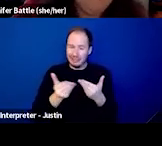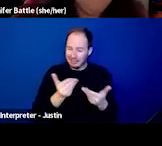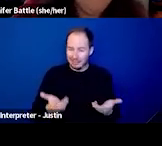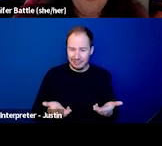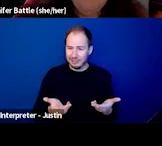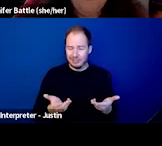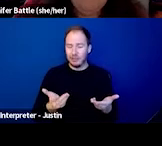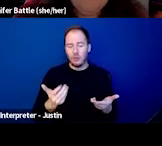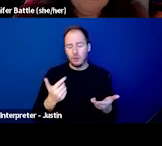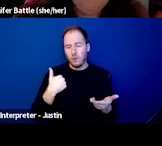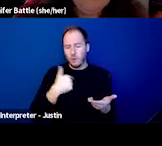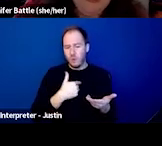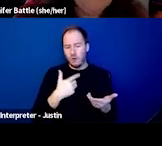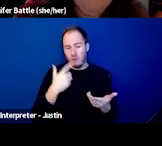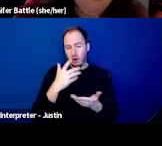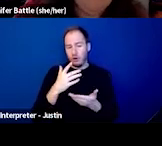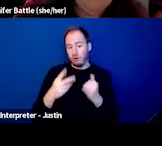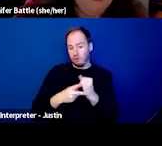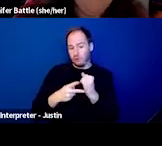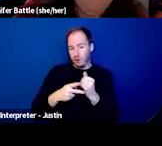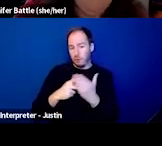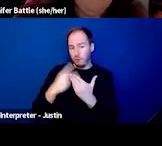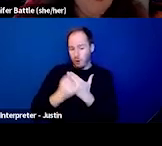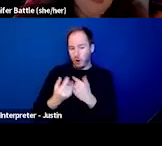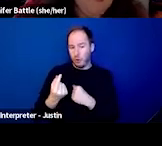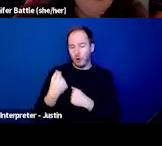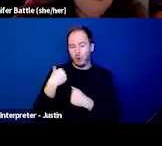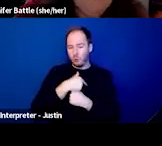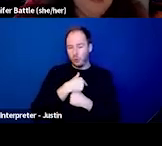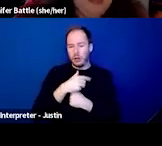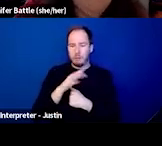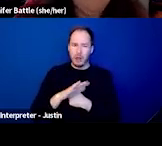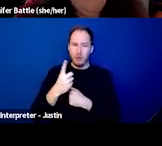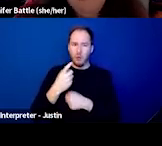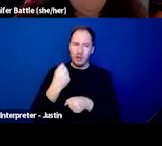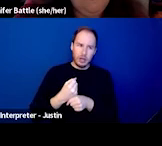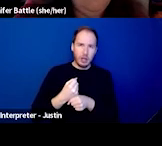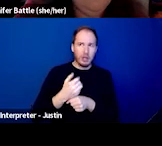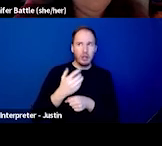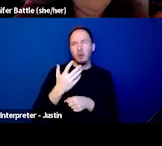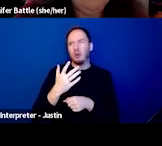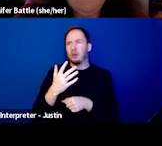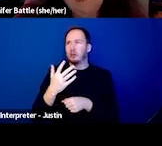So part of our retention has been, about a year and a half ago, right around COVID,